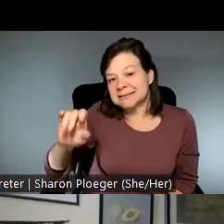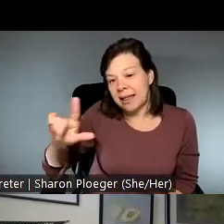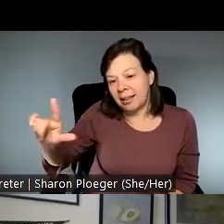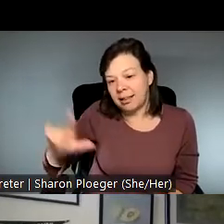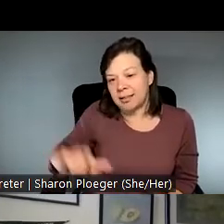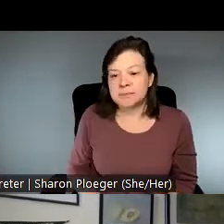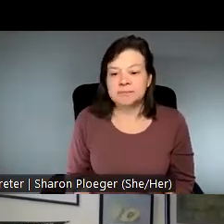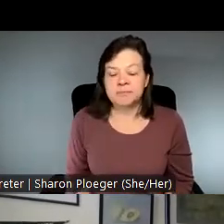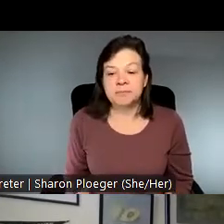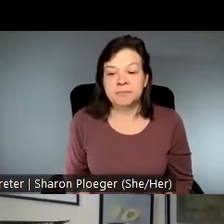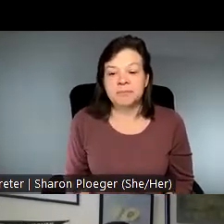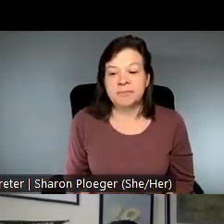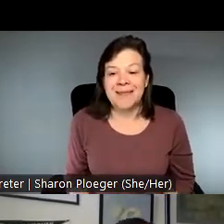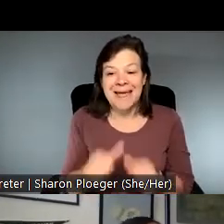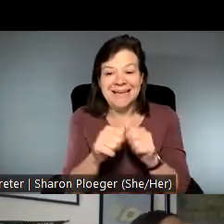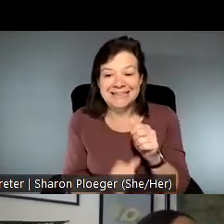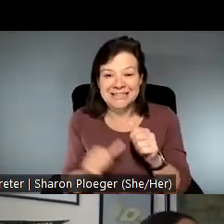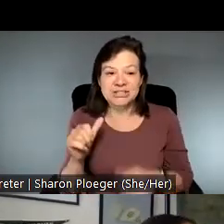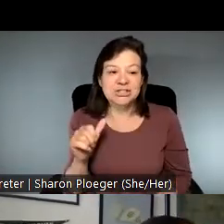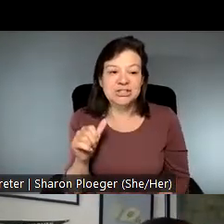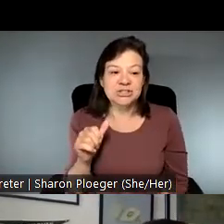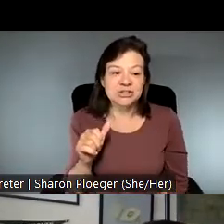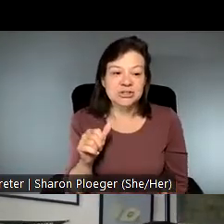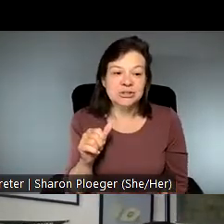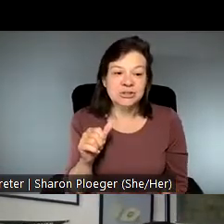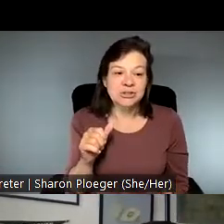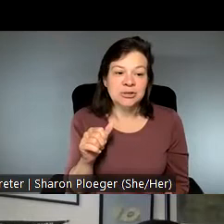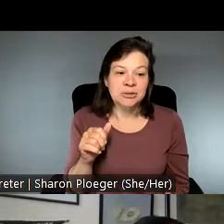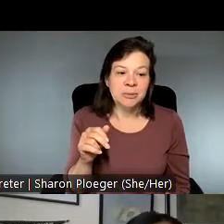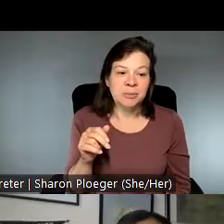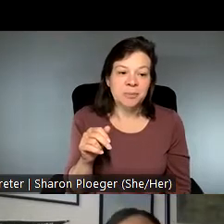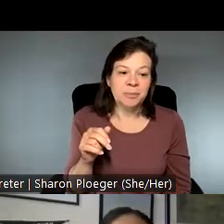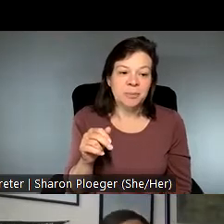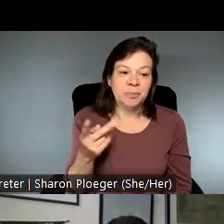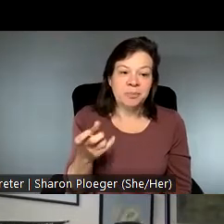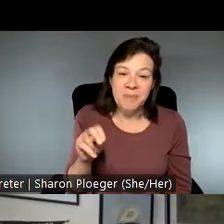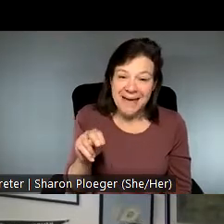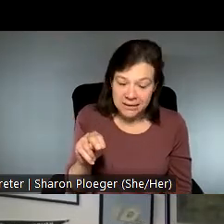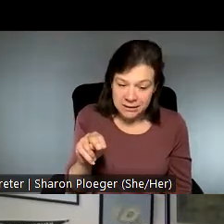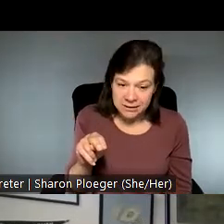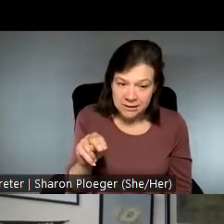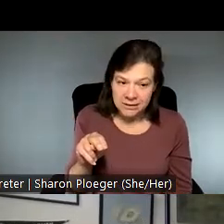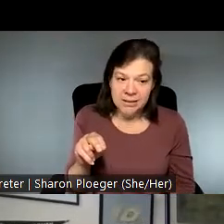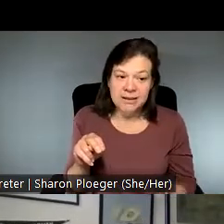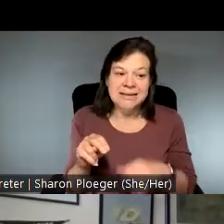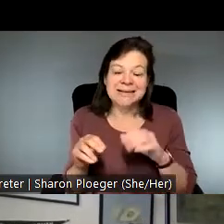And each of these pens is attached to an electrical control signal,